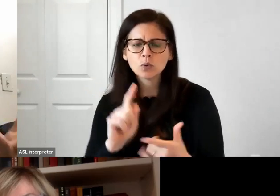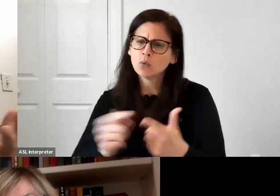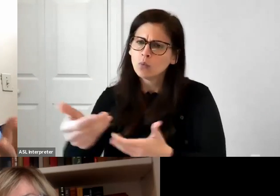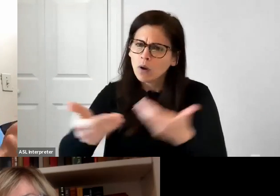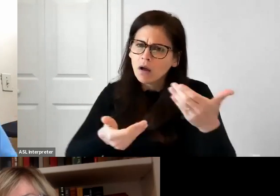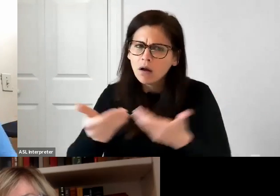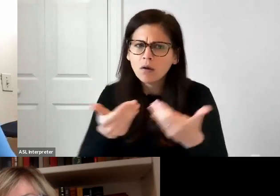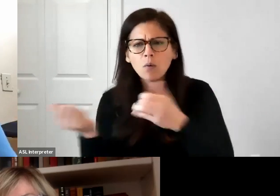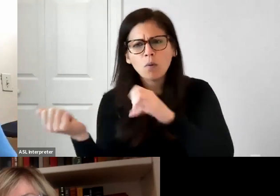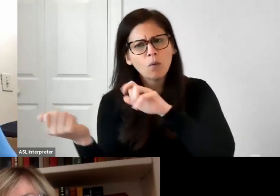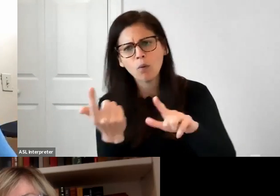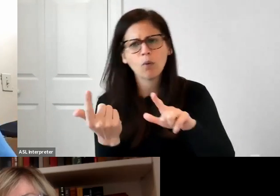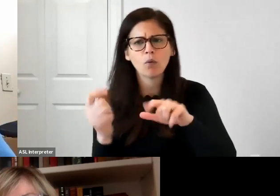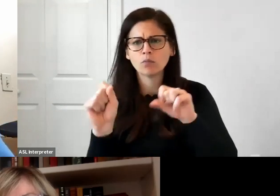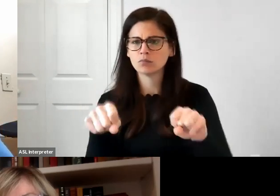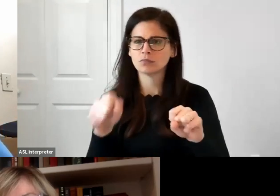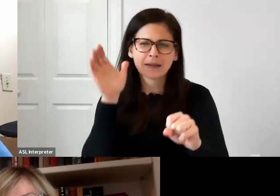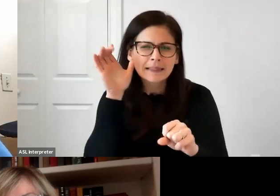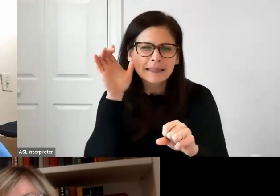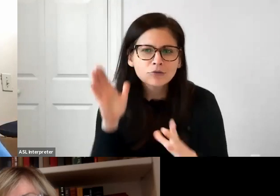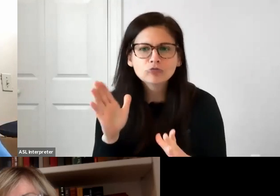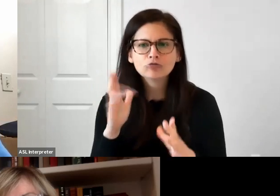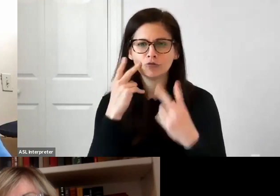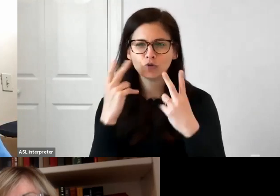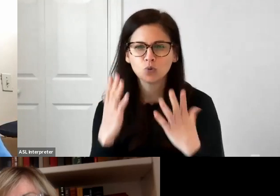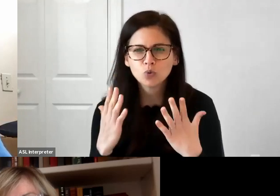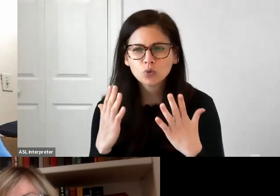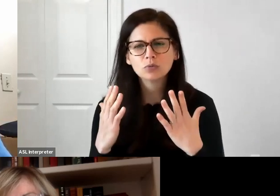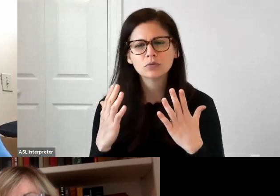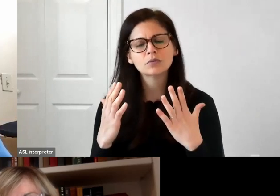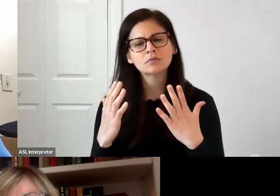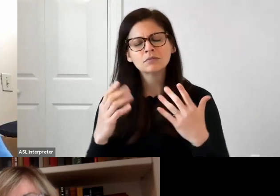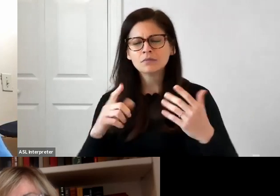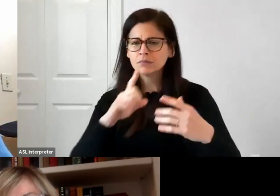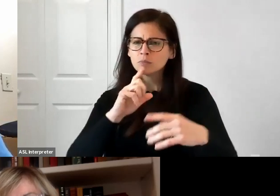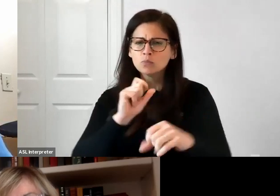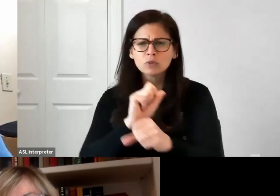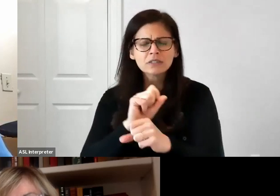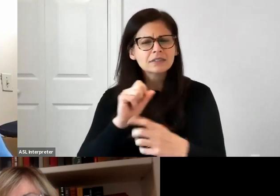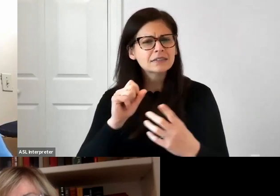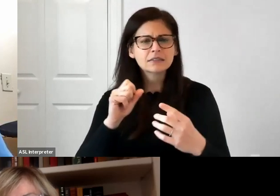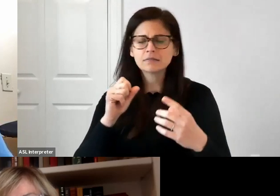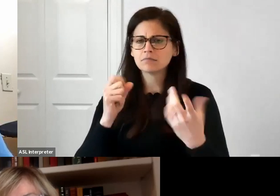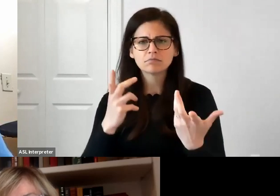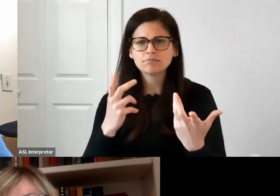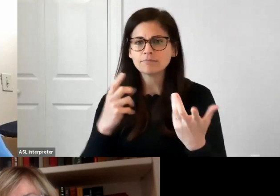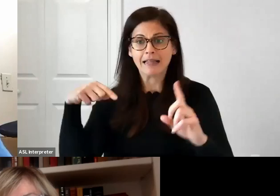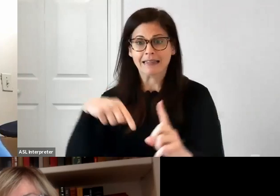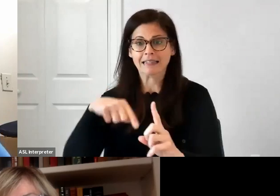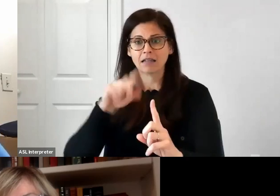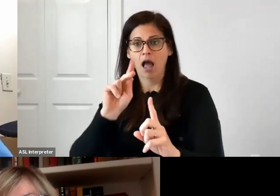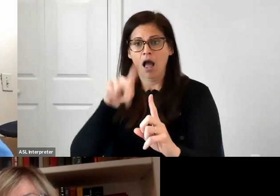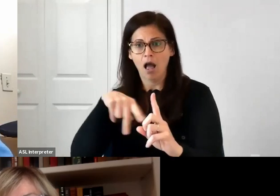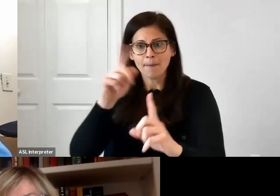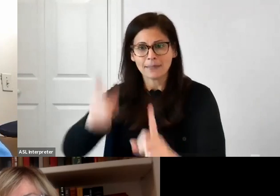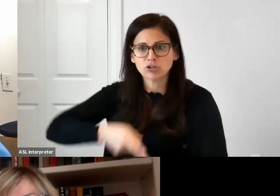all potential listeners and viewers and to really have gotten this UP initiative going.